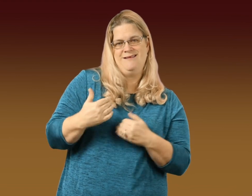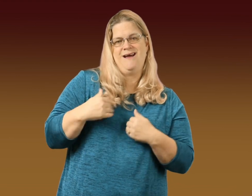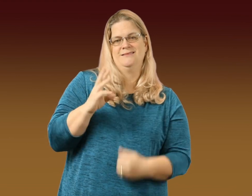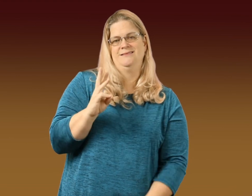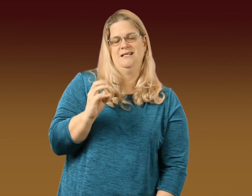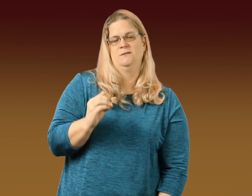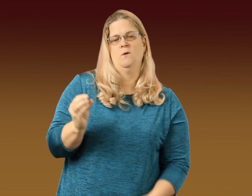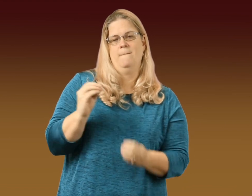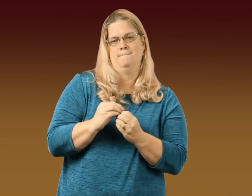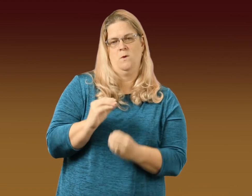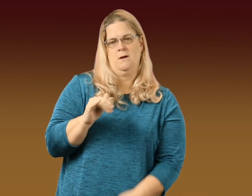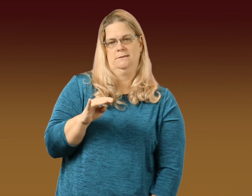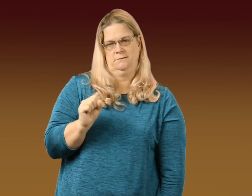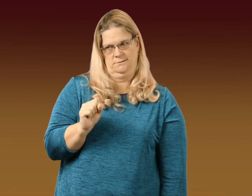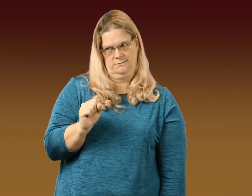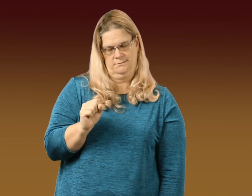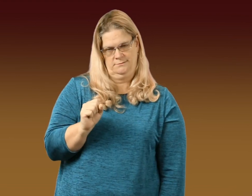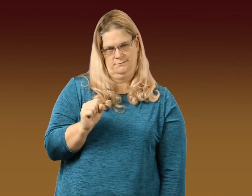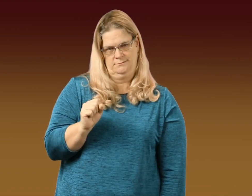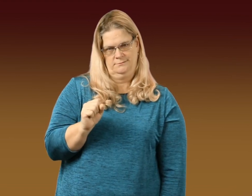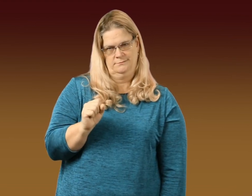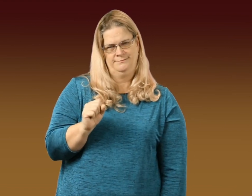The remaining three had six or greater.